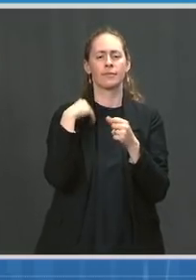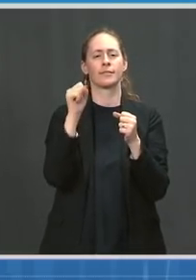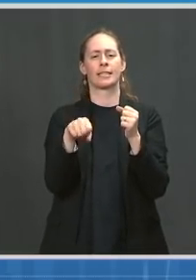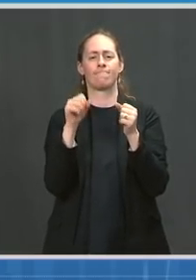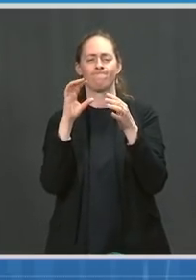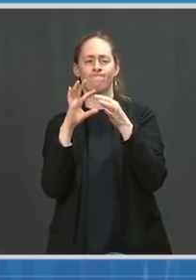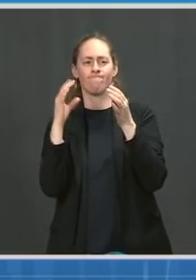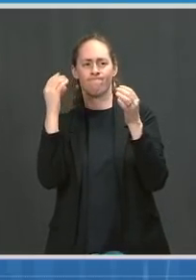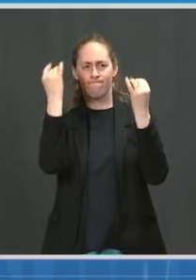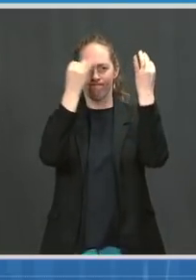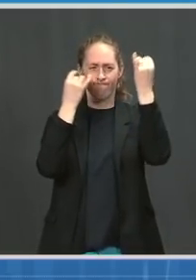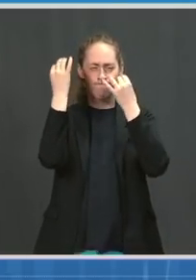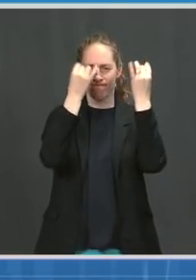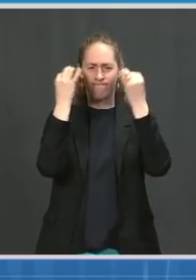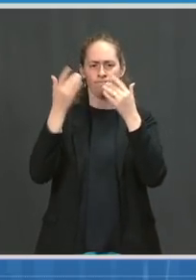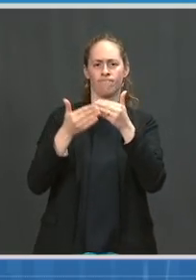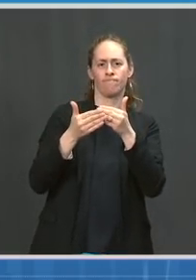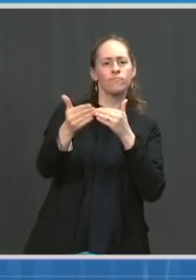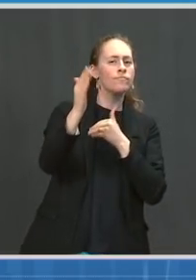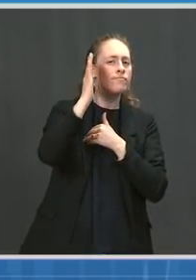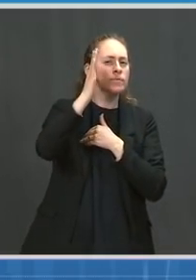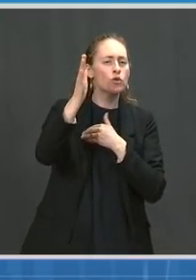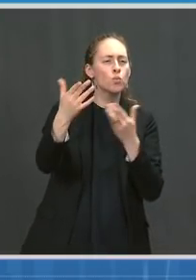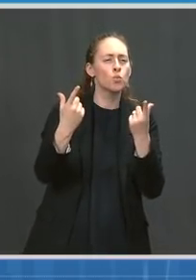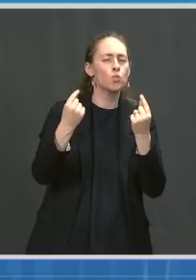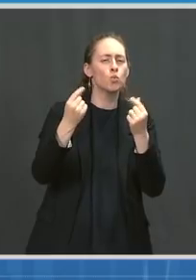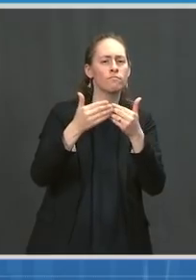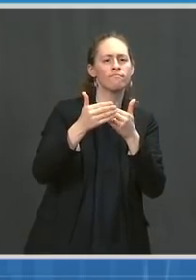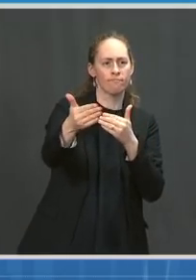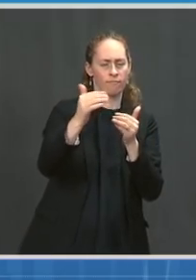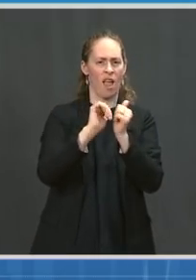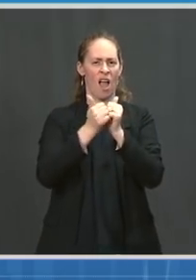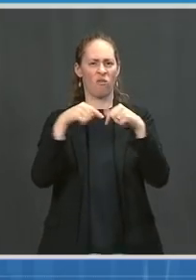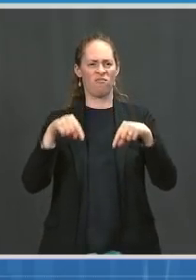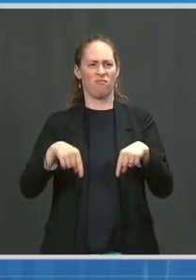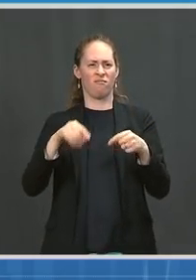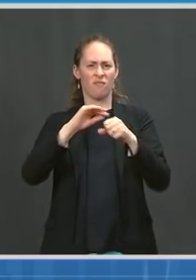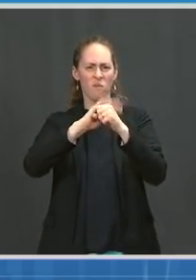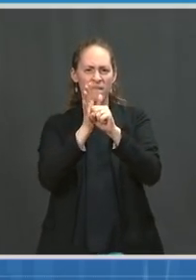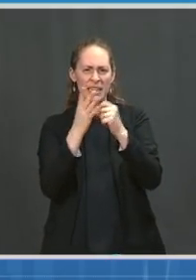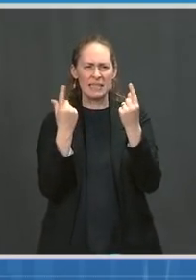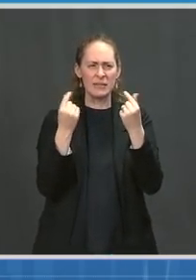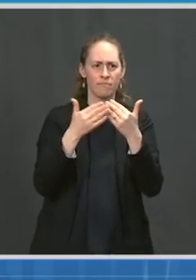given the current context of the COVID-19 pandemic and our broader immunization efforts.